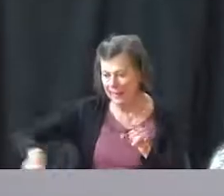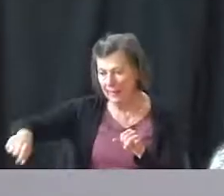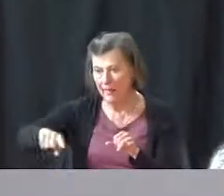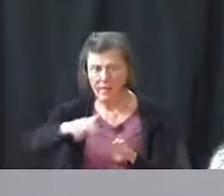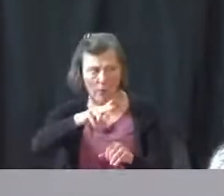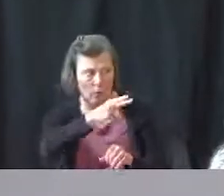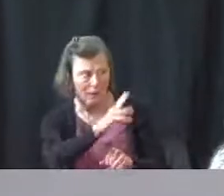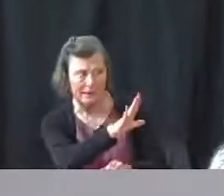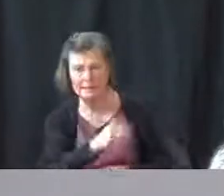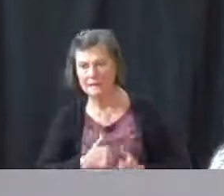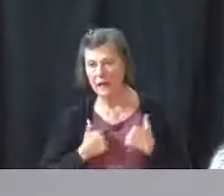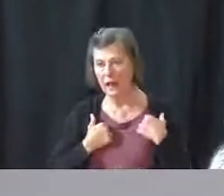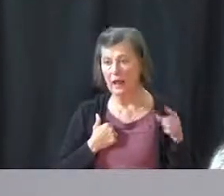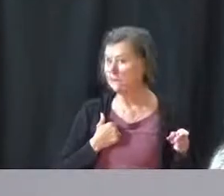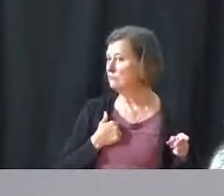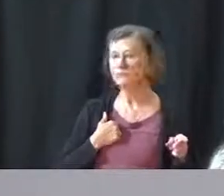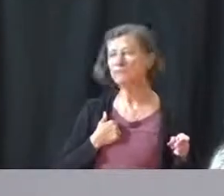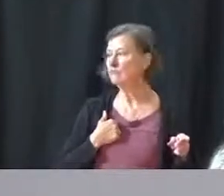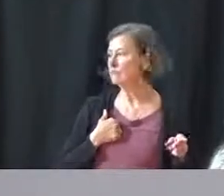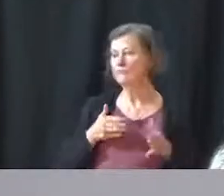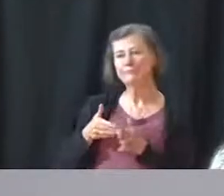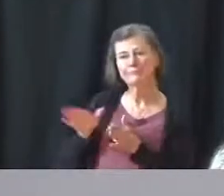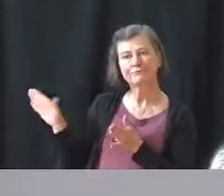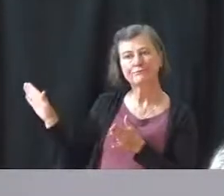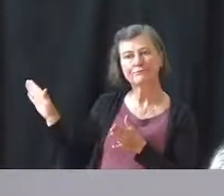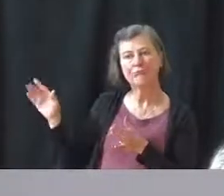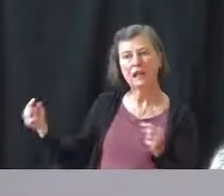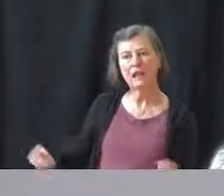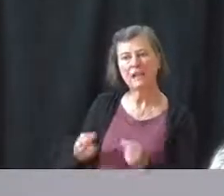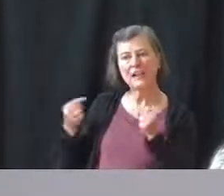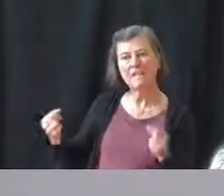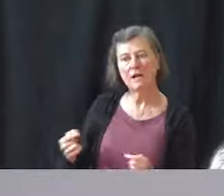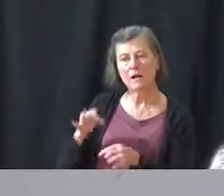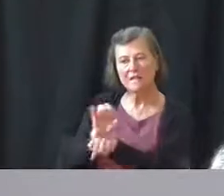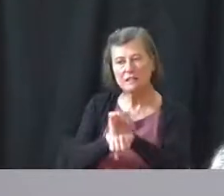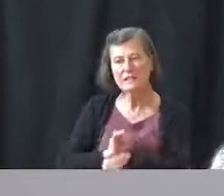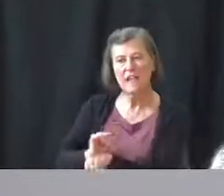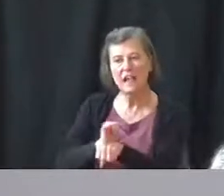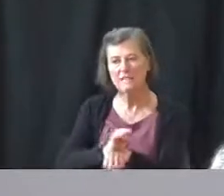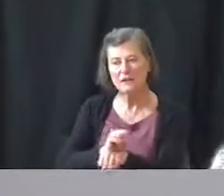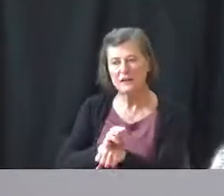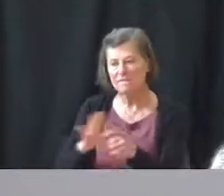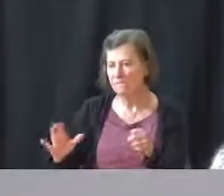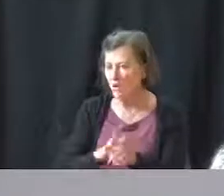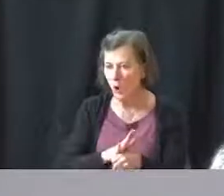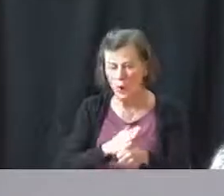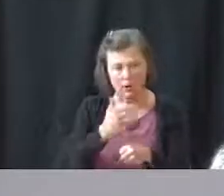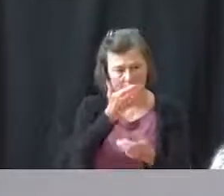But, he condemned the evil of slavery with every fiber of his being for many decades.